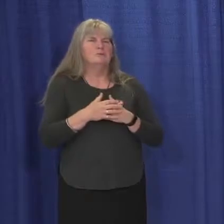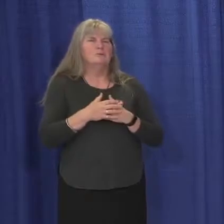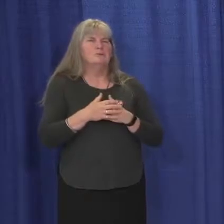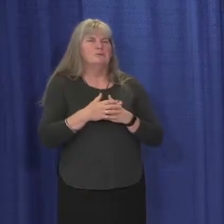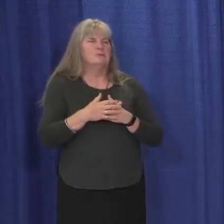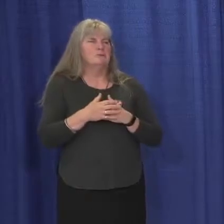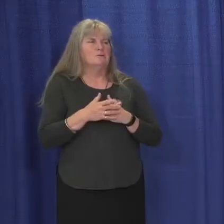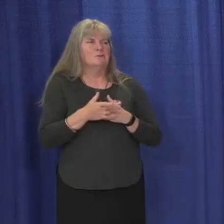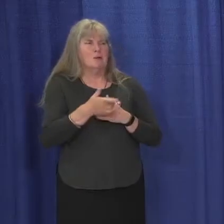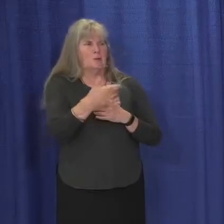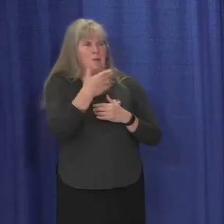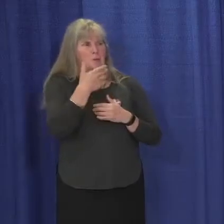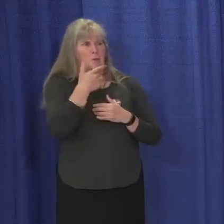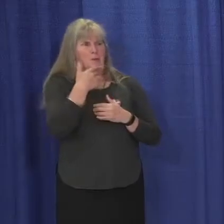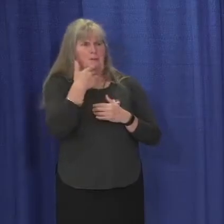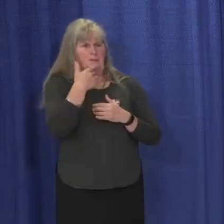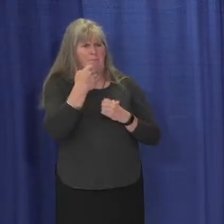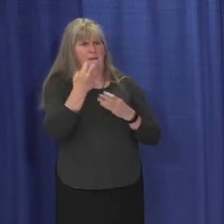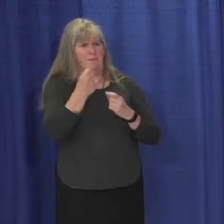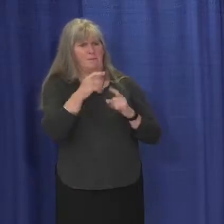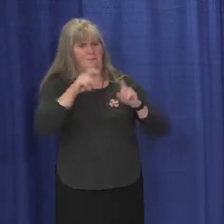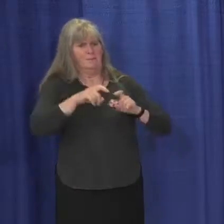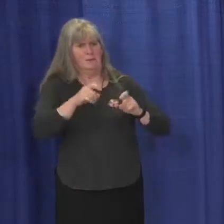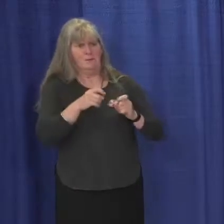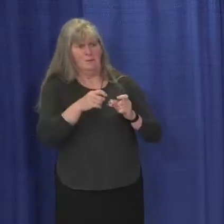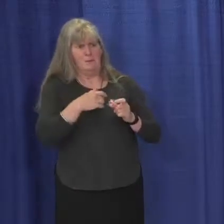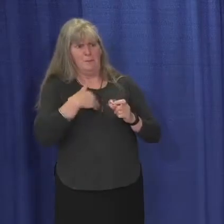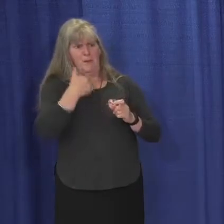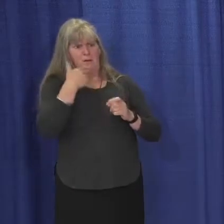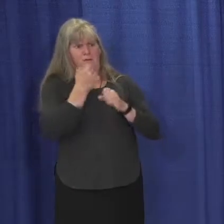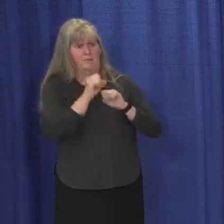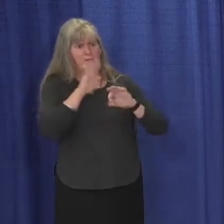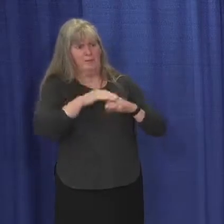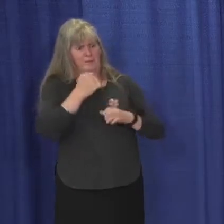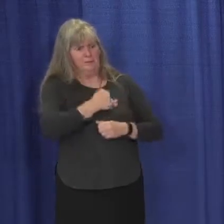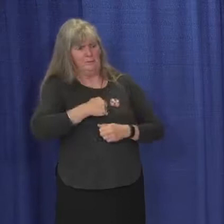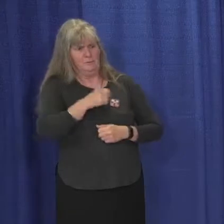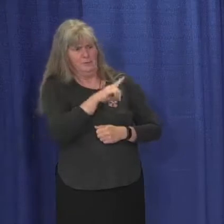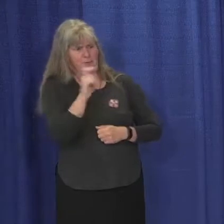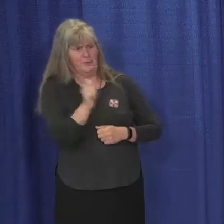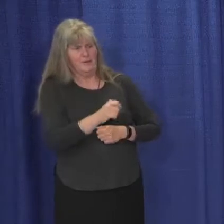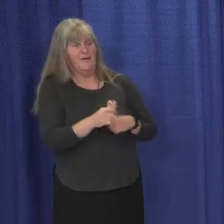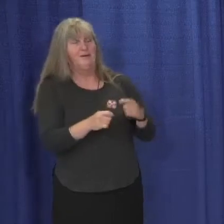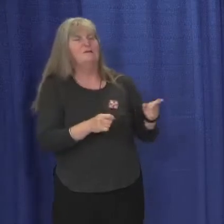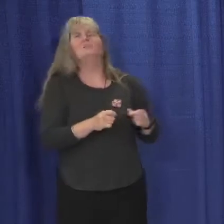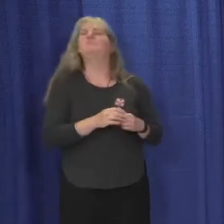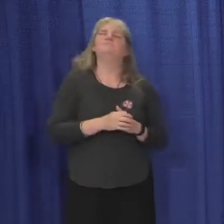is it better to go with a better safe than sorry approach?